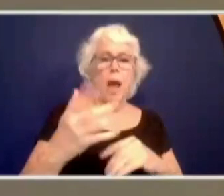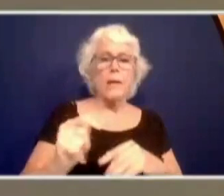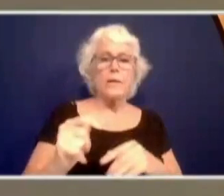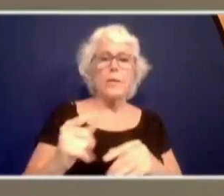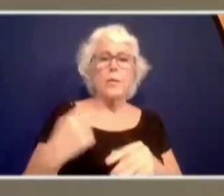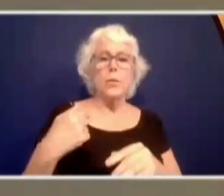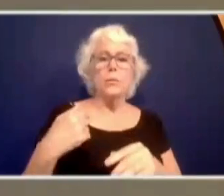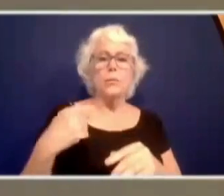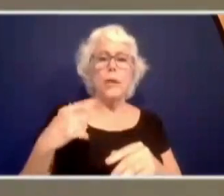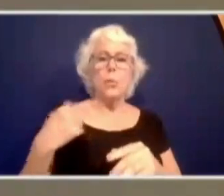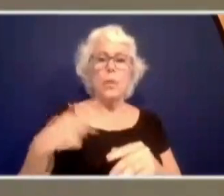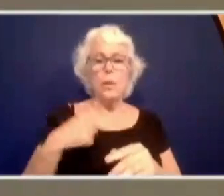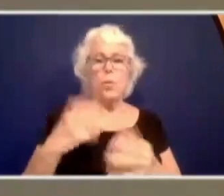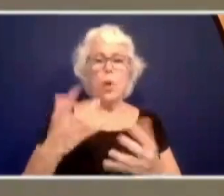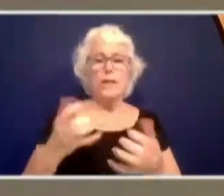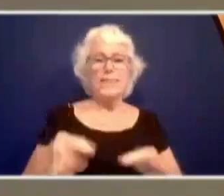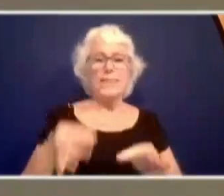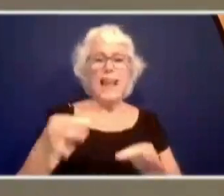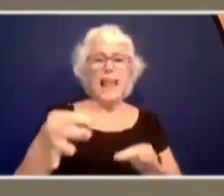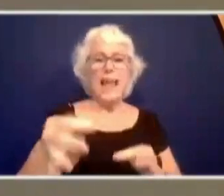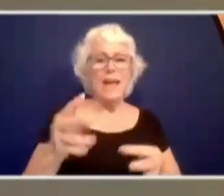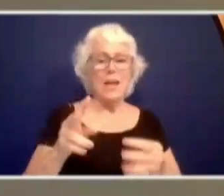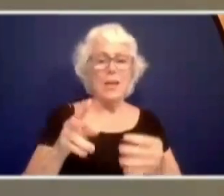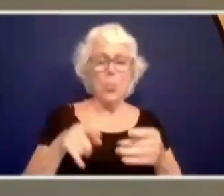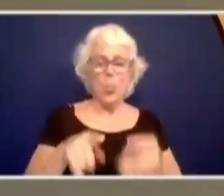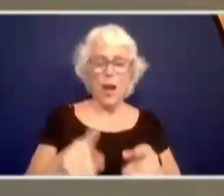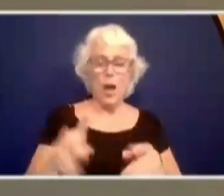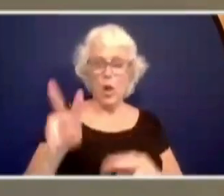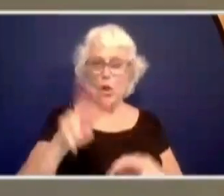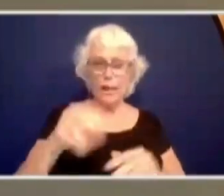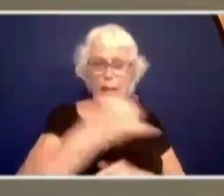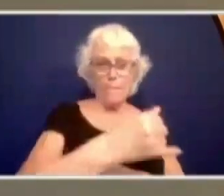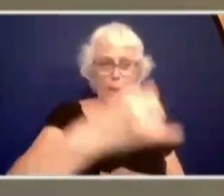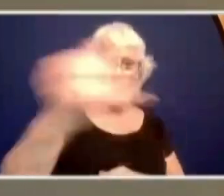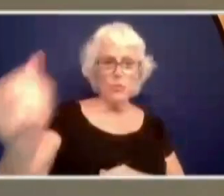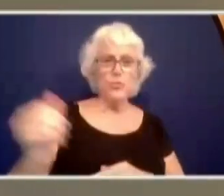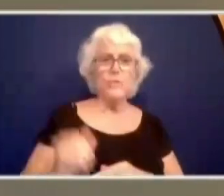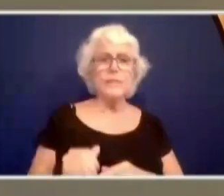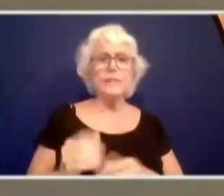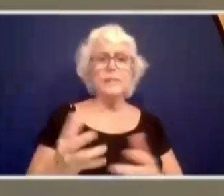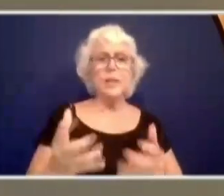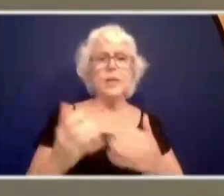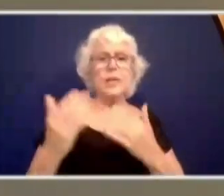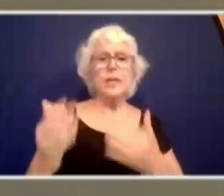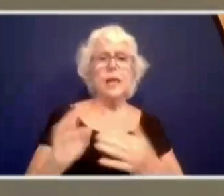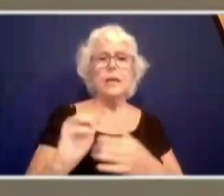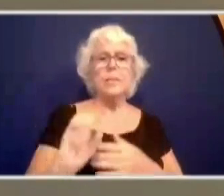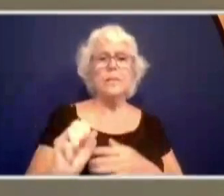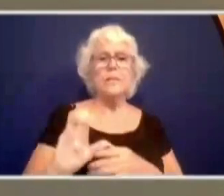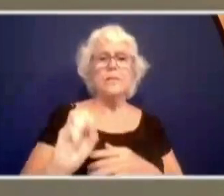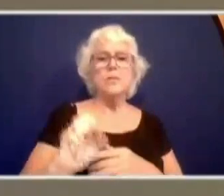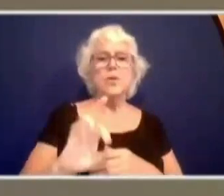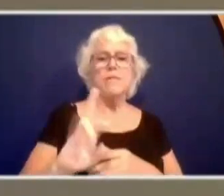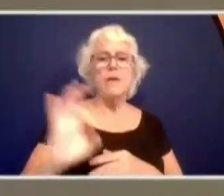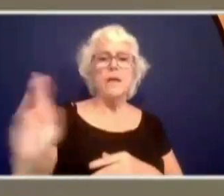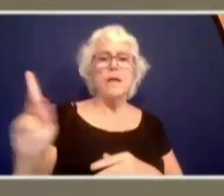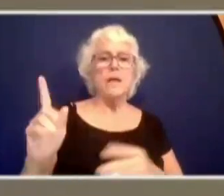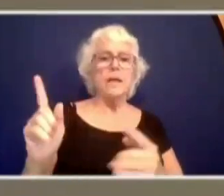I want to thank Ms. Serbek, Ms. Braswell, and Matt Cropper, the crop. Group who met with numerous family groups